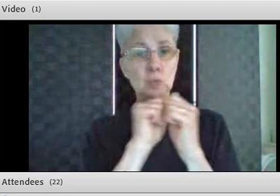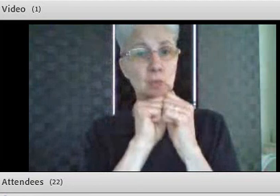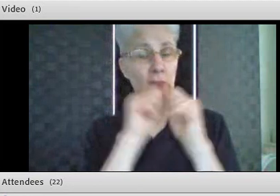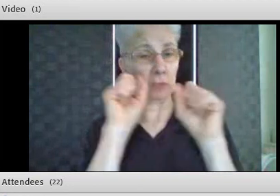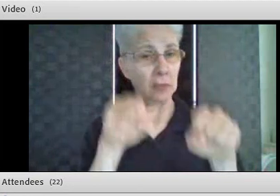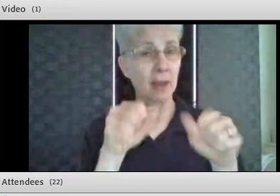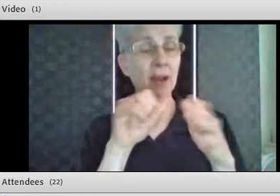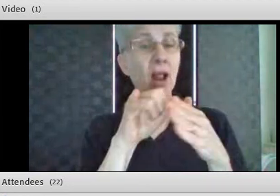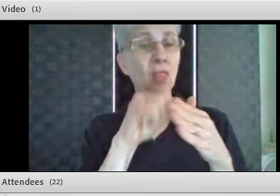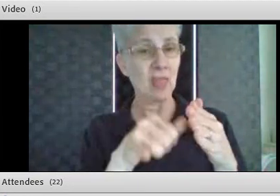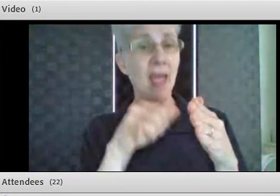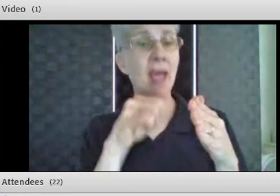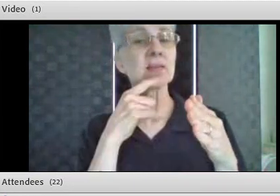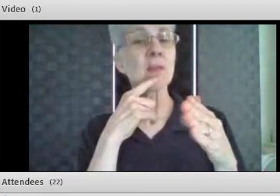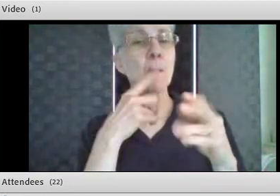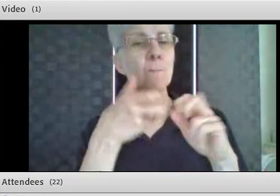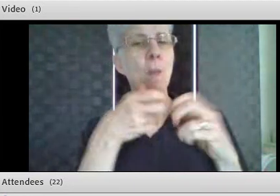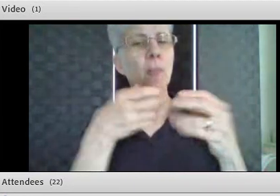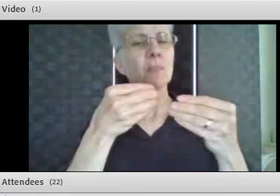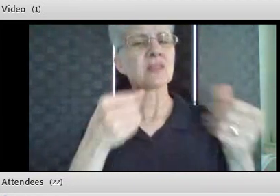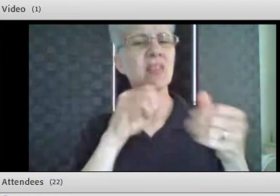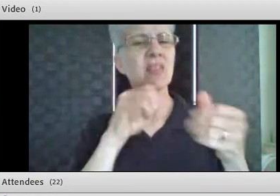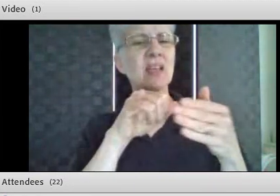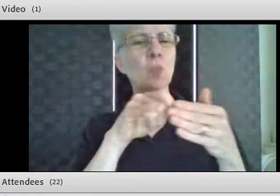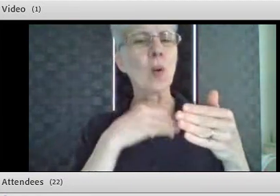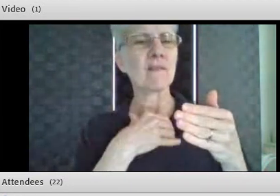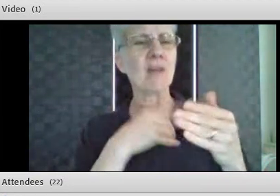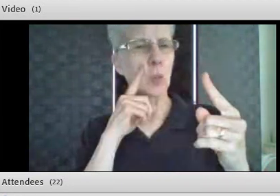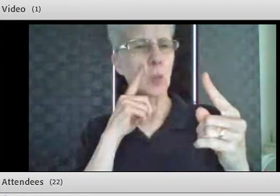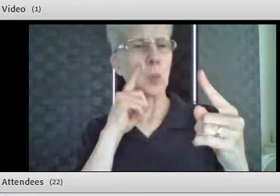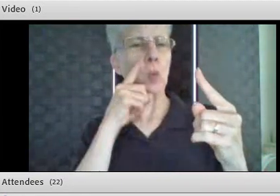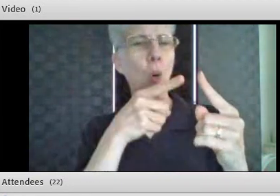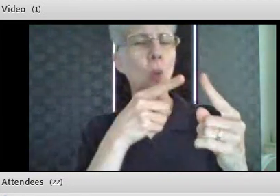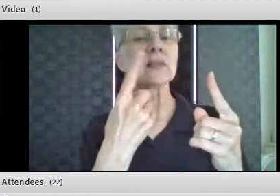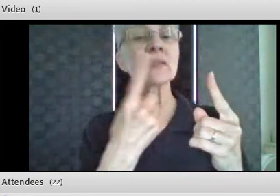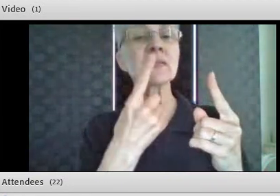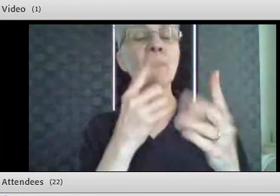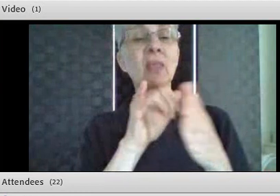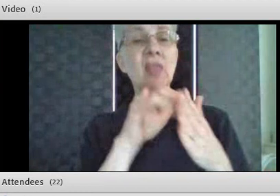and that fearless problem-solving is one of our core principles and something within music,